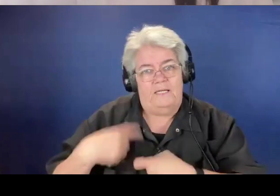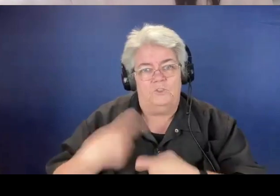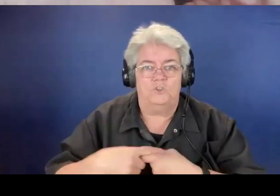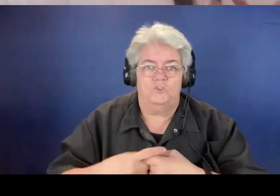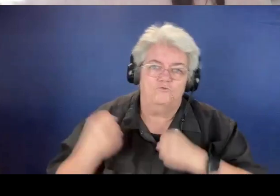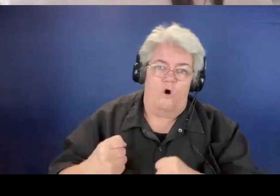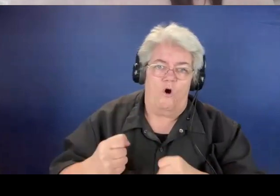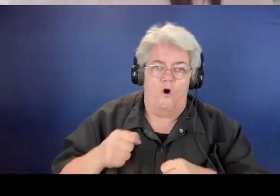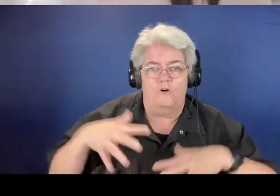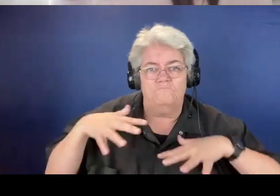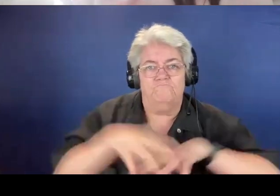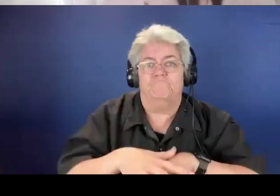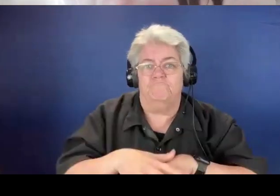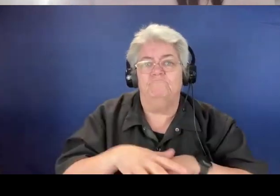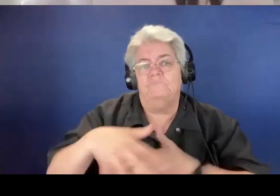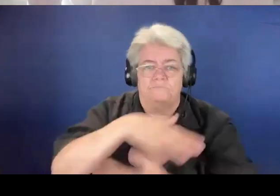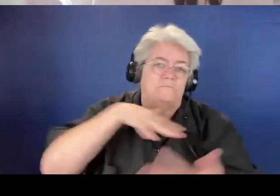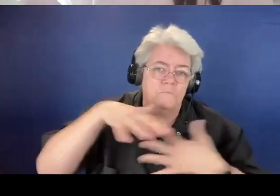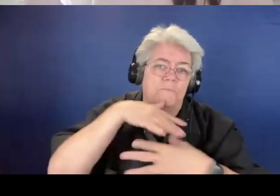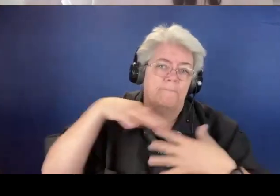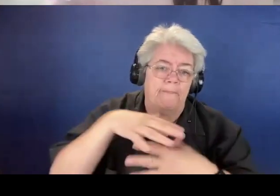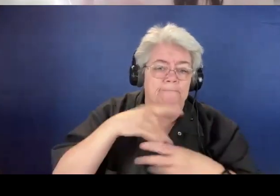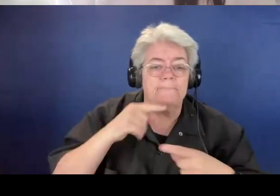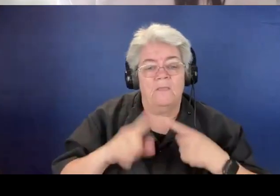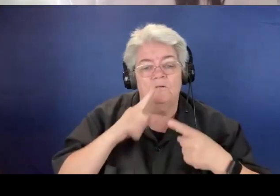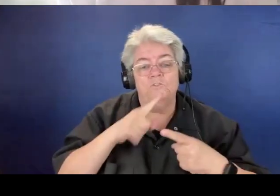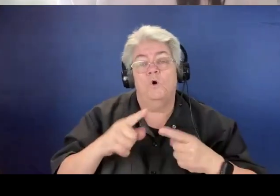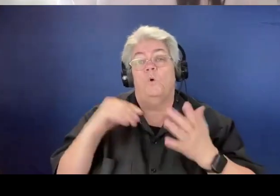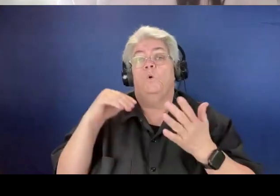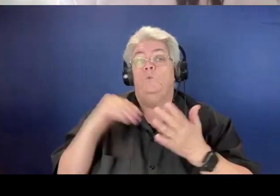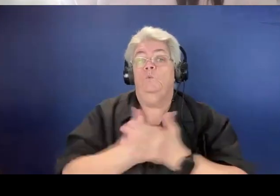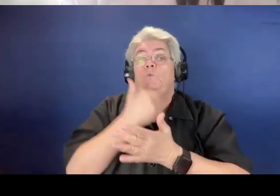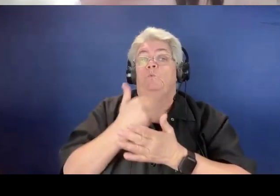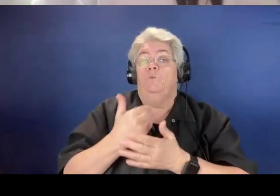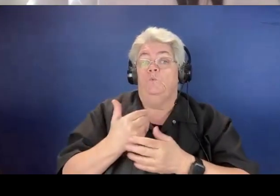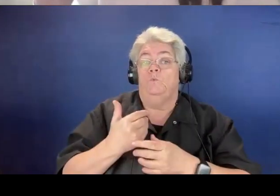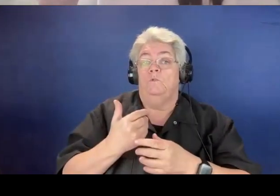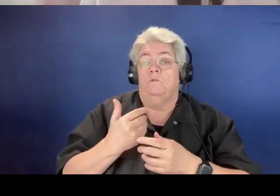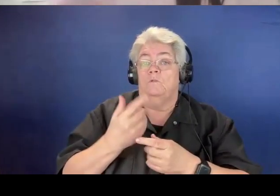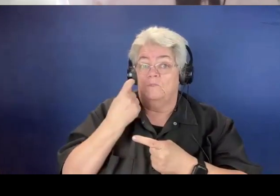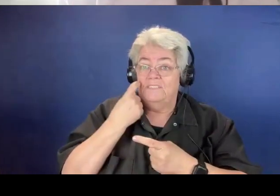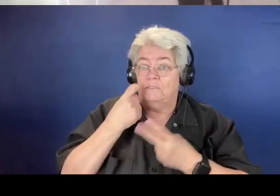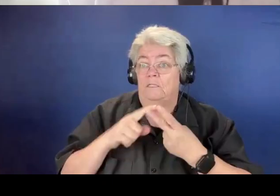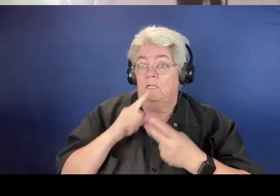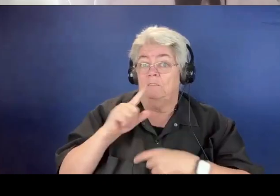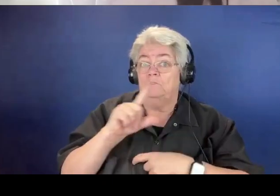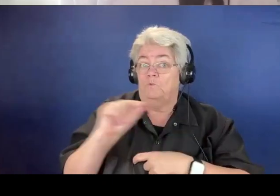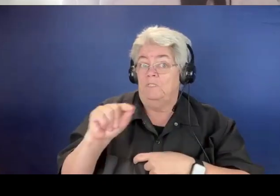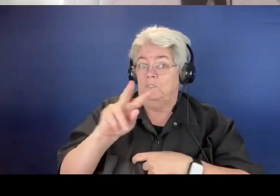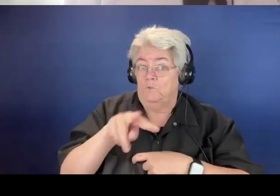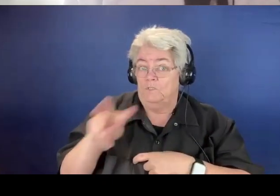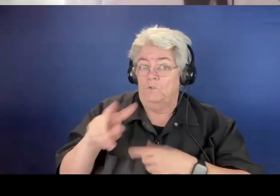So, some updated statistics up to 2022 is that it actually increased to 30.8%